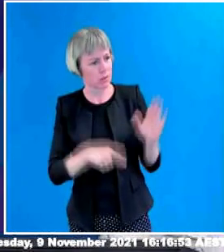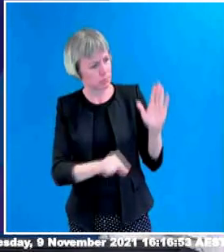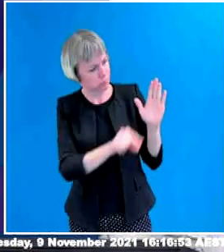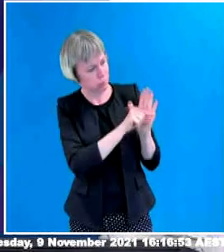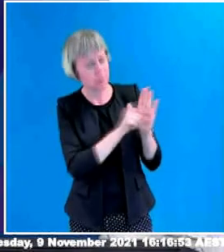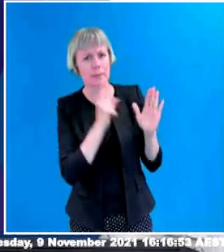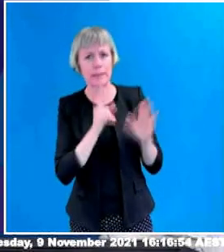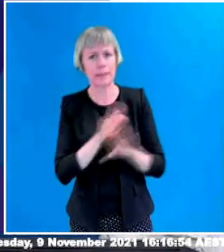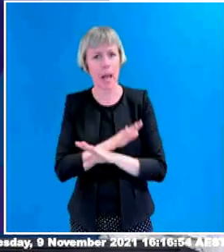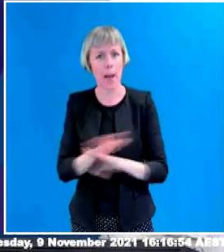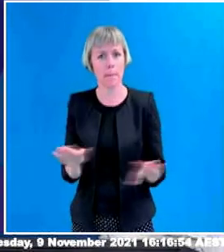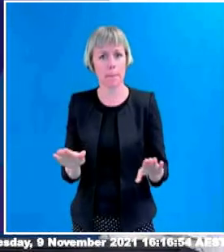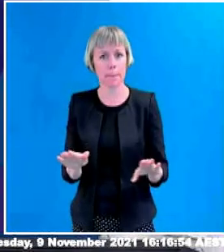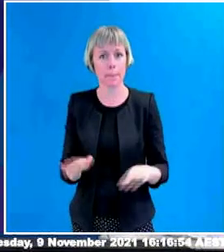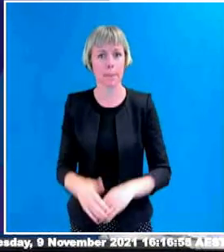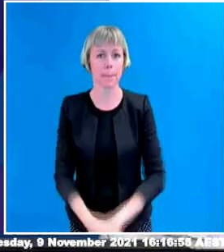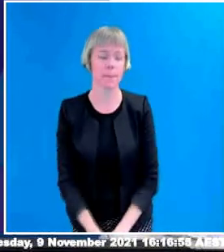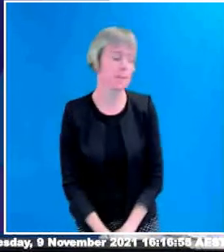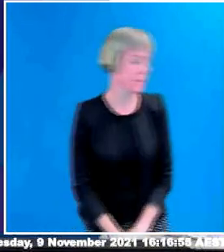Thank you, Commissioner.